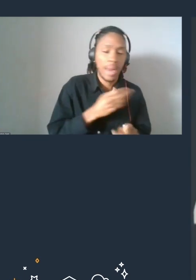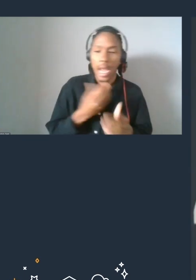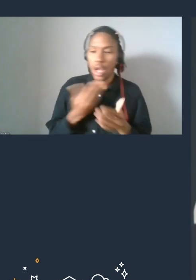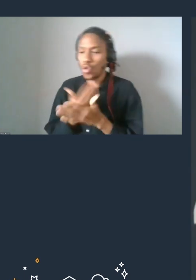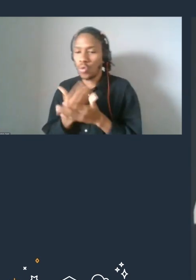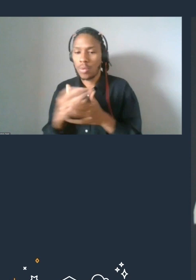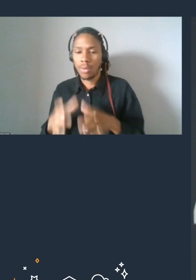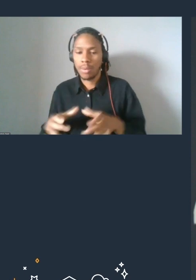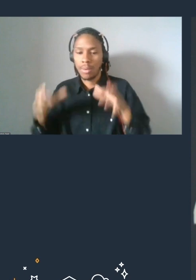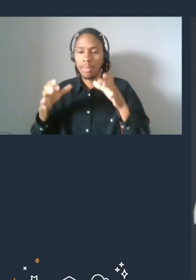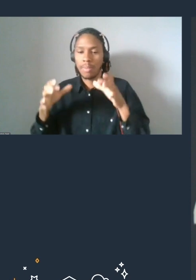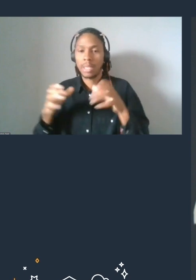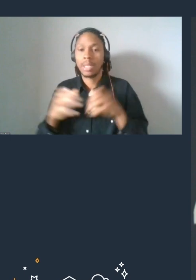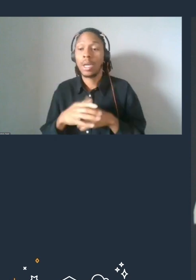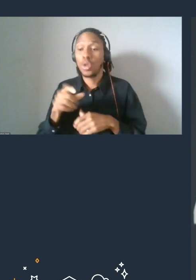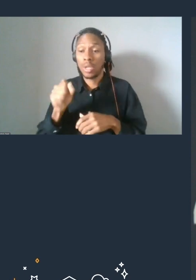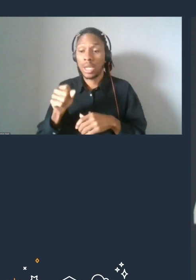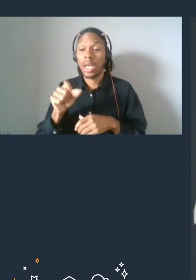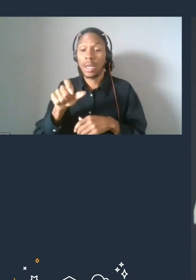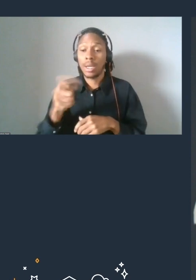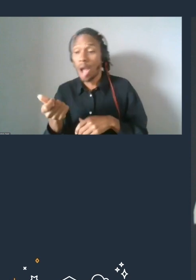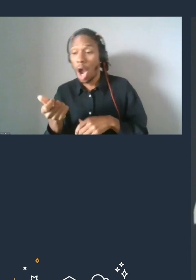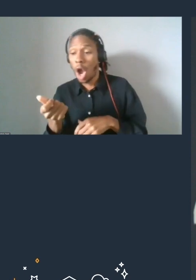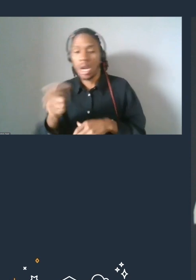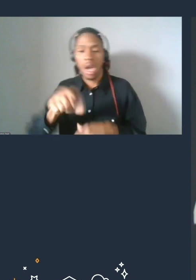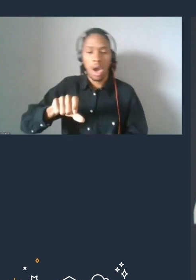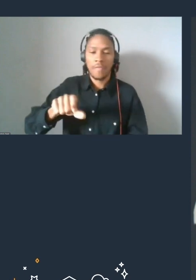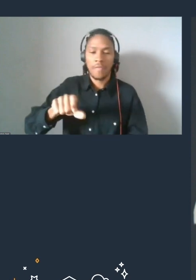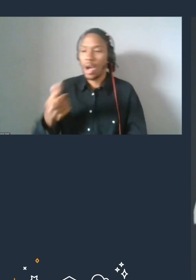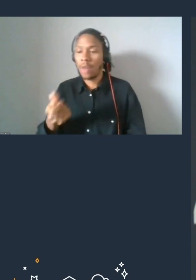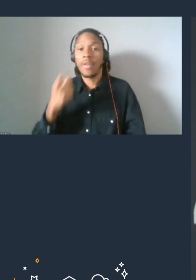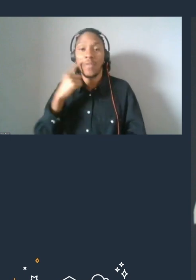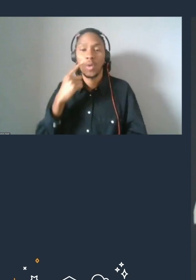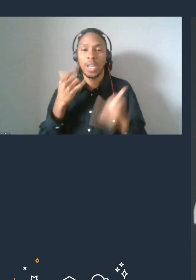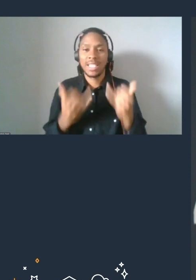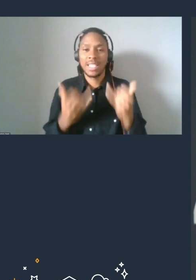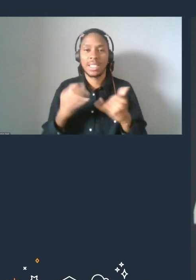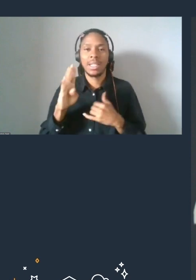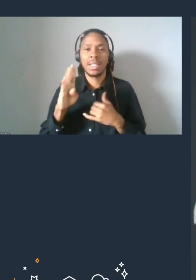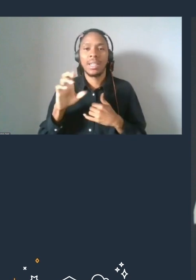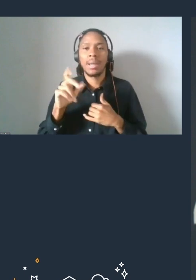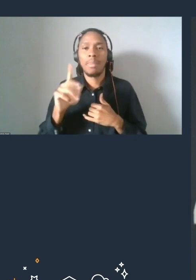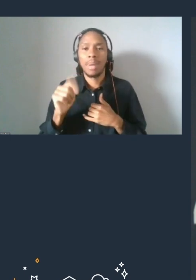you can turn this option on for your existing buckets. It is a reversible option.